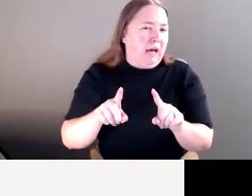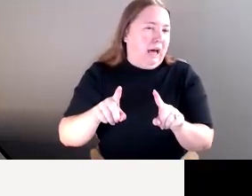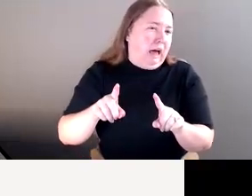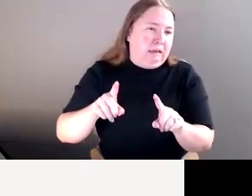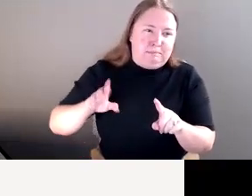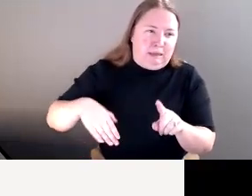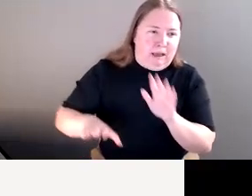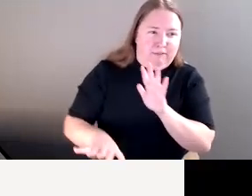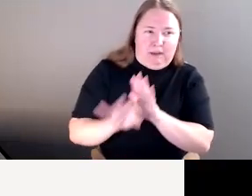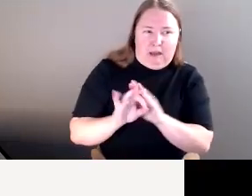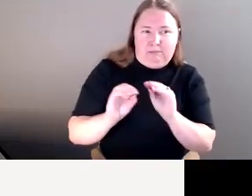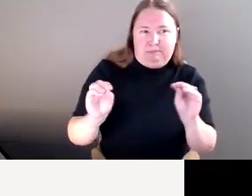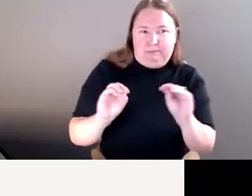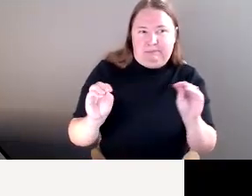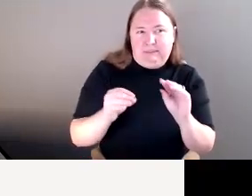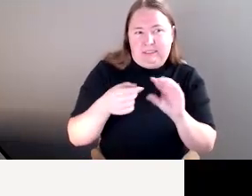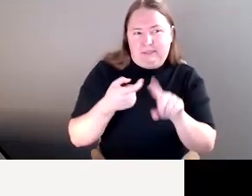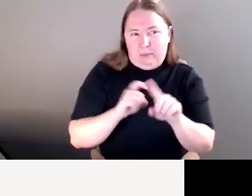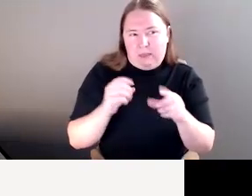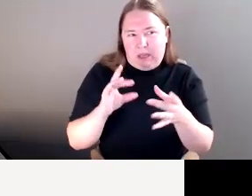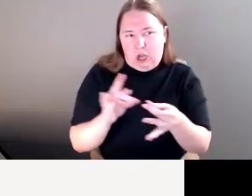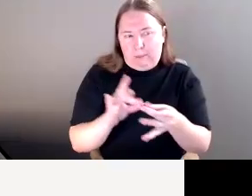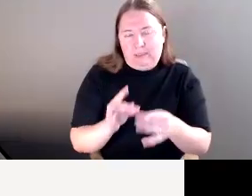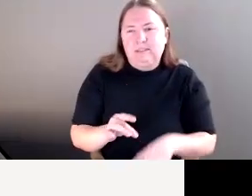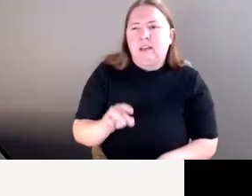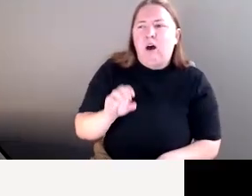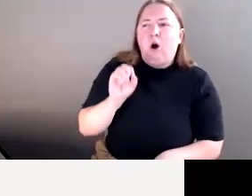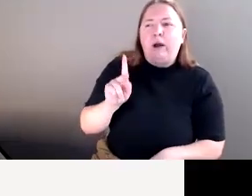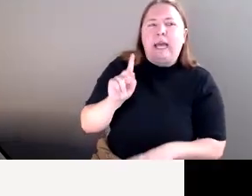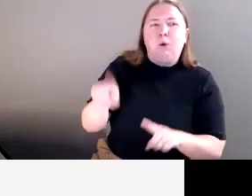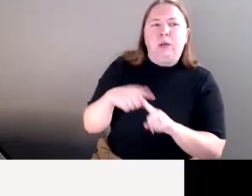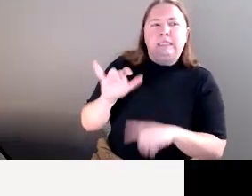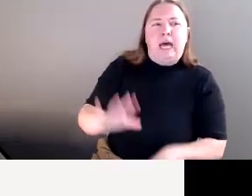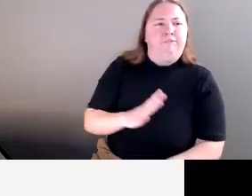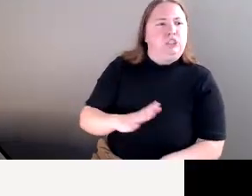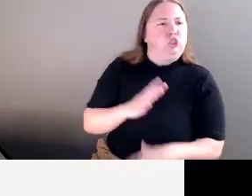Okay, and when is that official thing going to happen? So Canvas